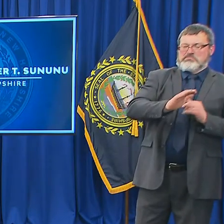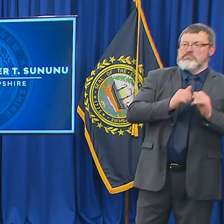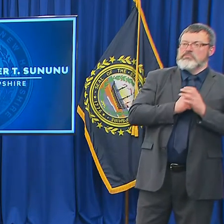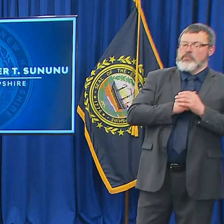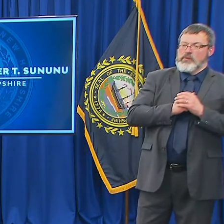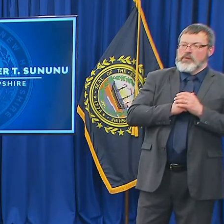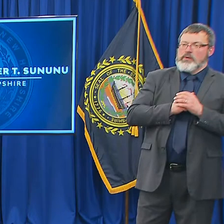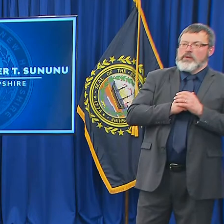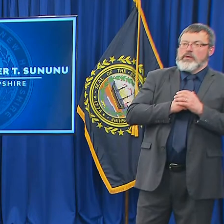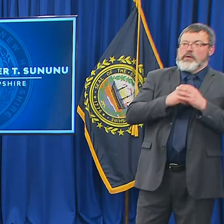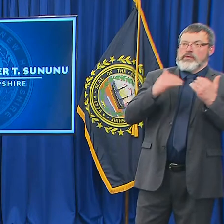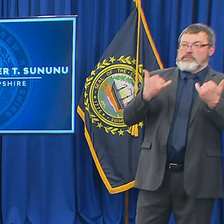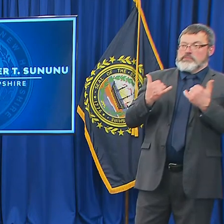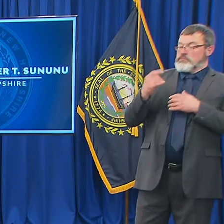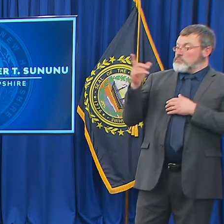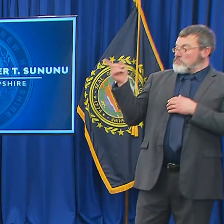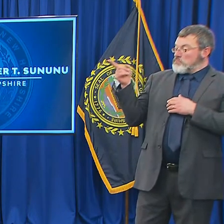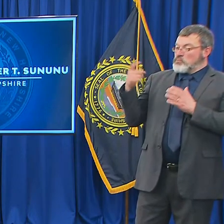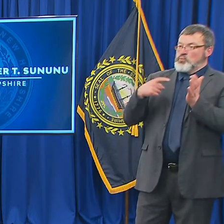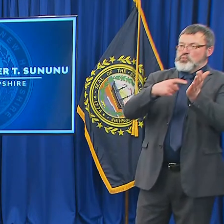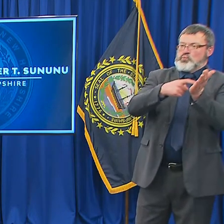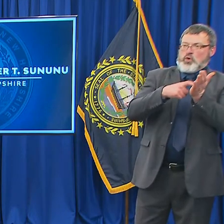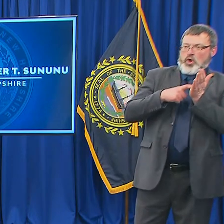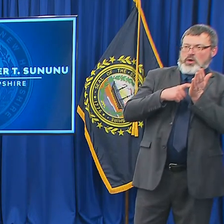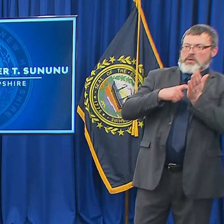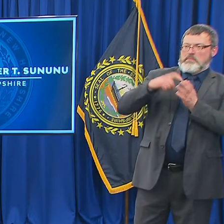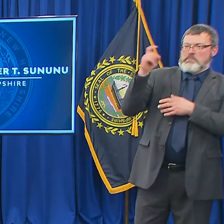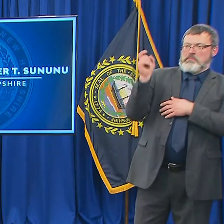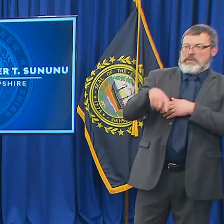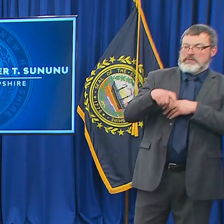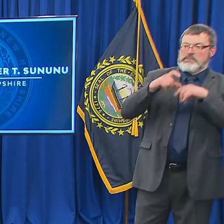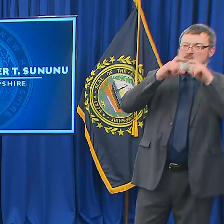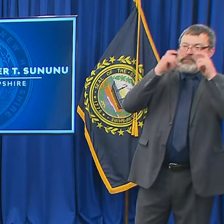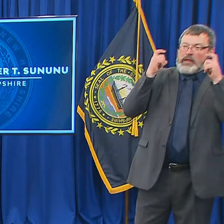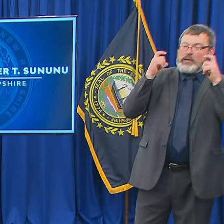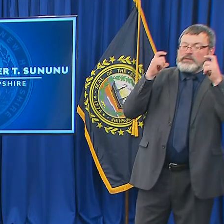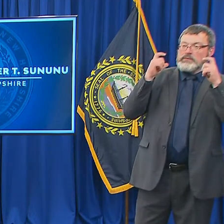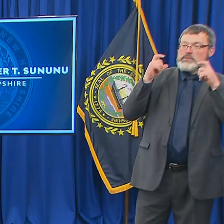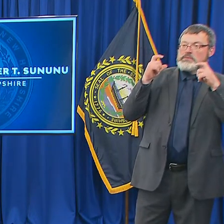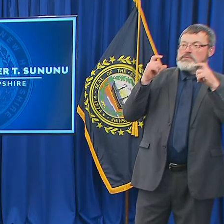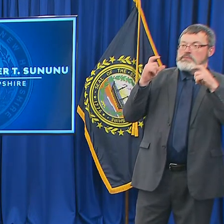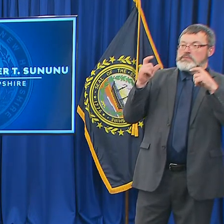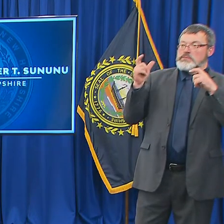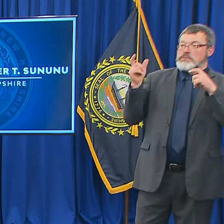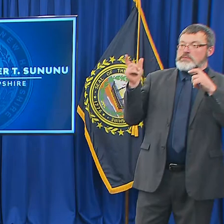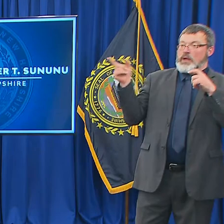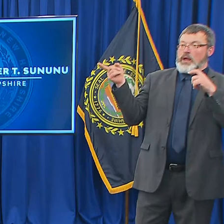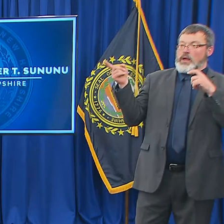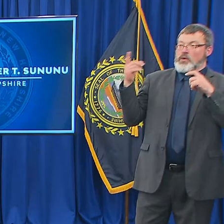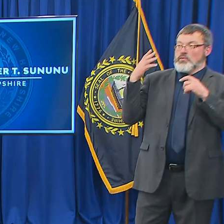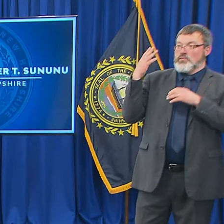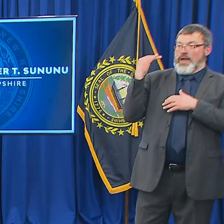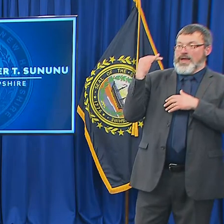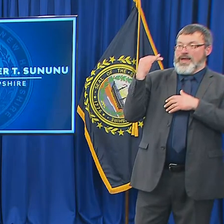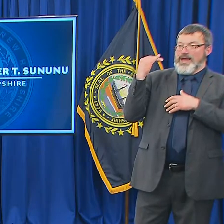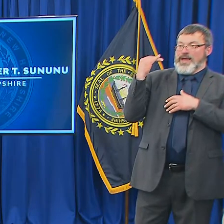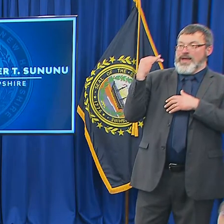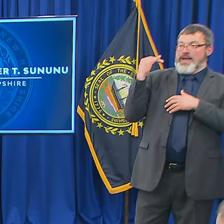your family and familiar settings our mandate says anytime you cannot socially distance from folks outside